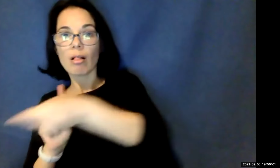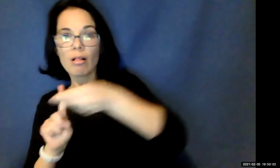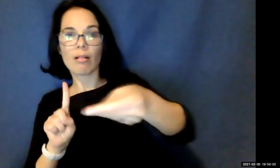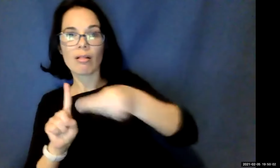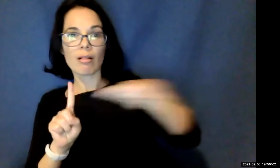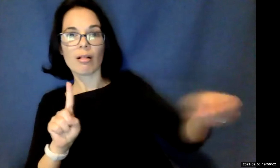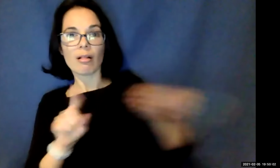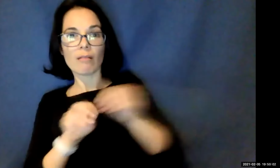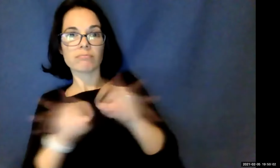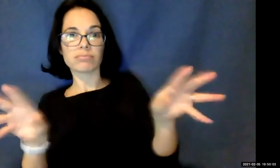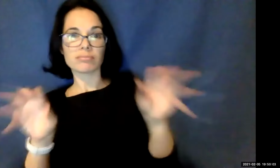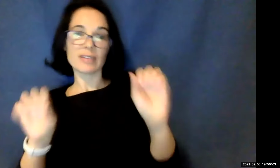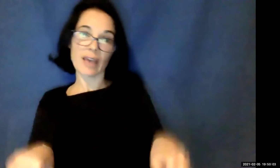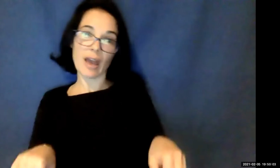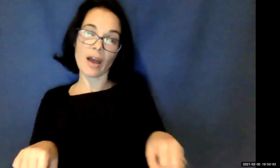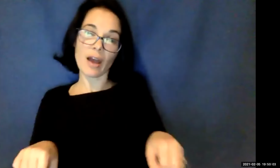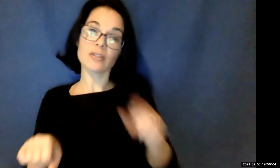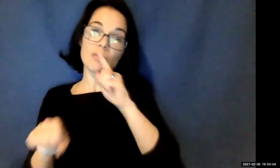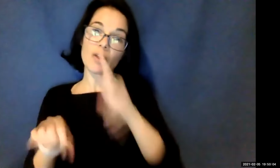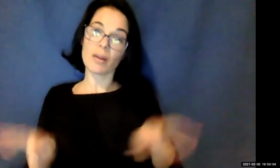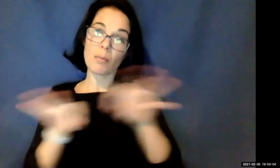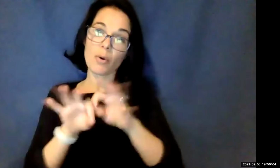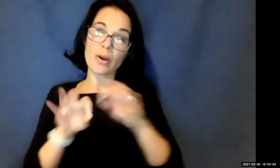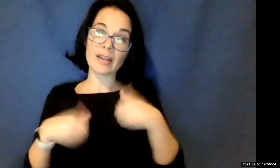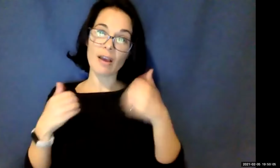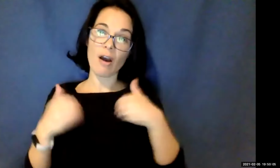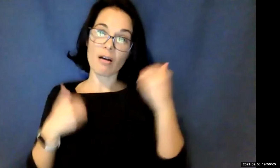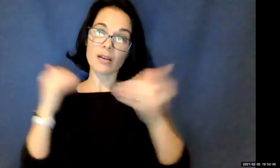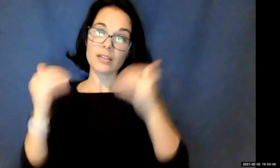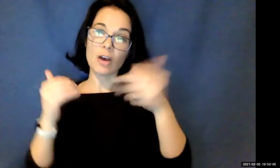consider vaccination as much as older adults.